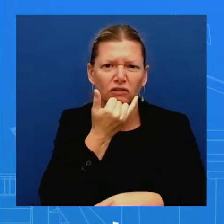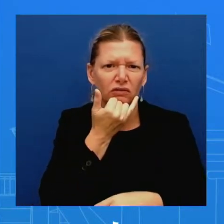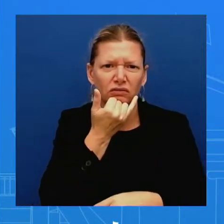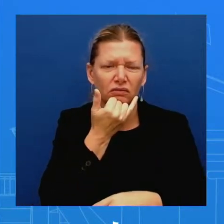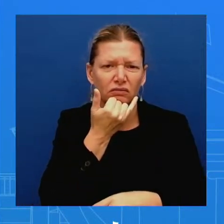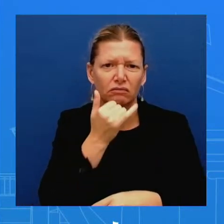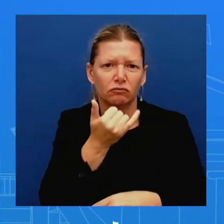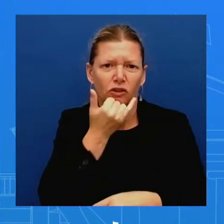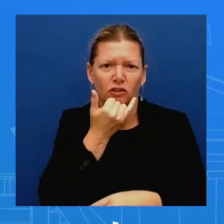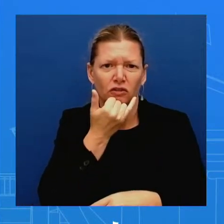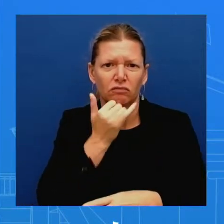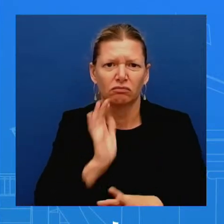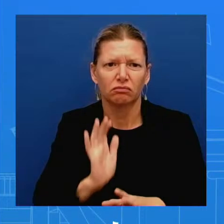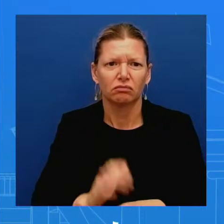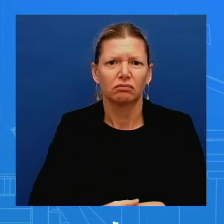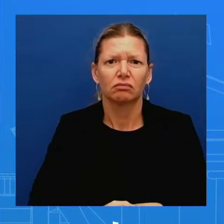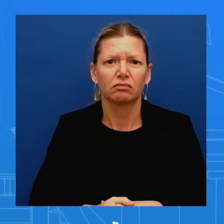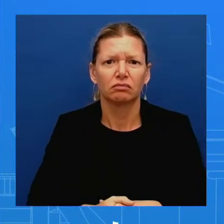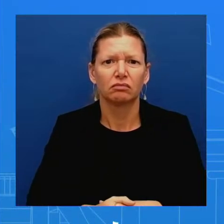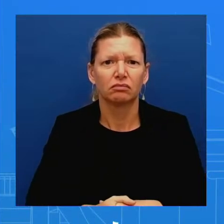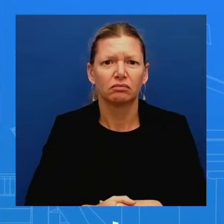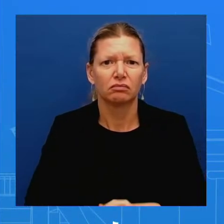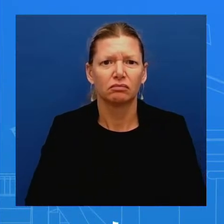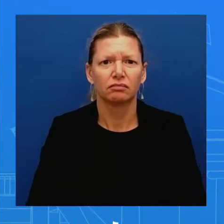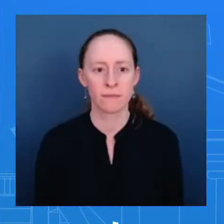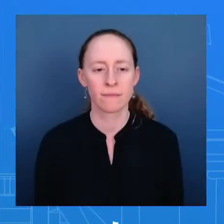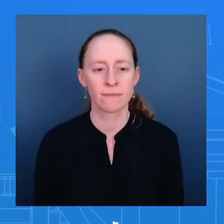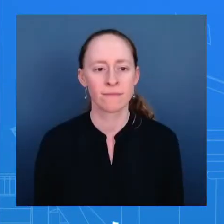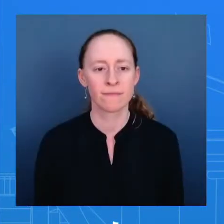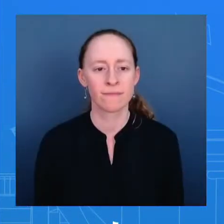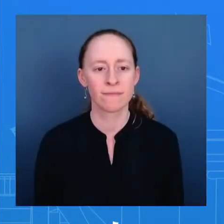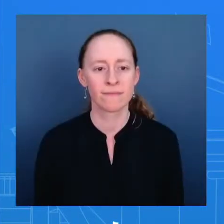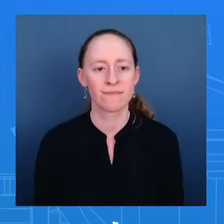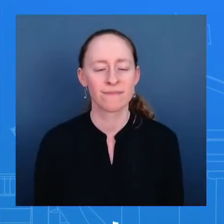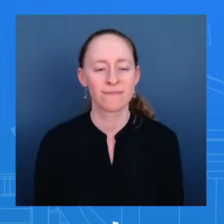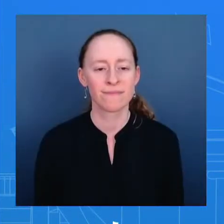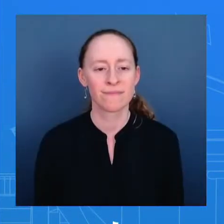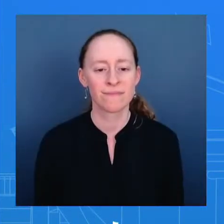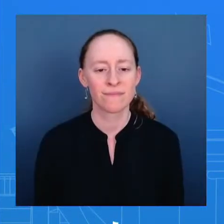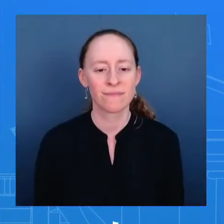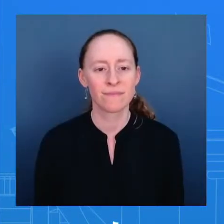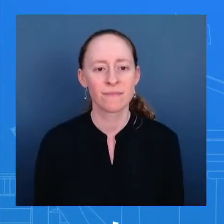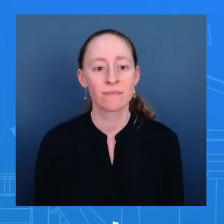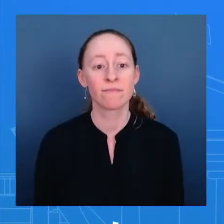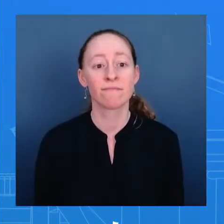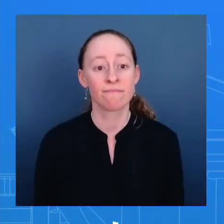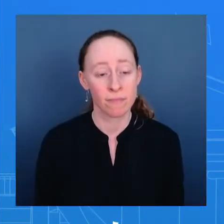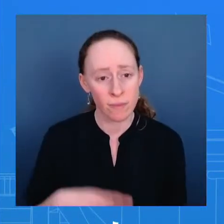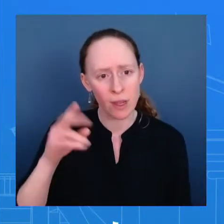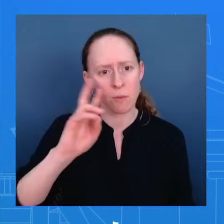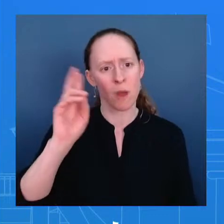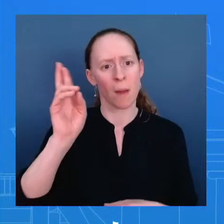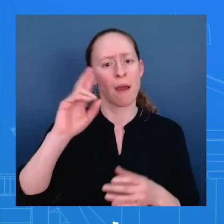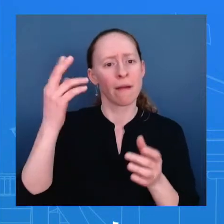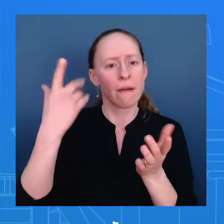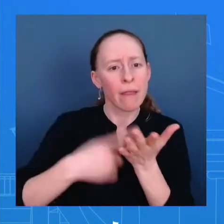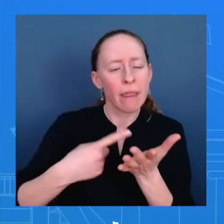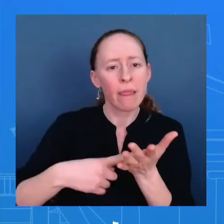to talk about how they want to put a national abortion ban. It's causing chaos. It's causing chaos for women. It's causing chaos for families.